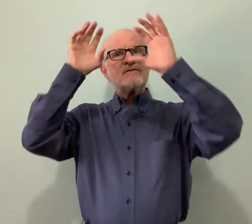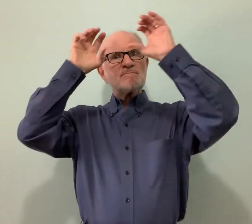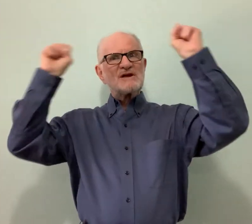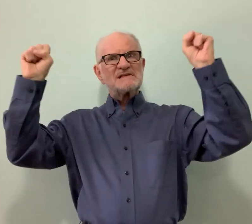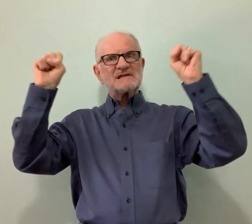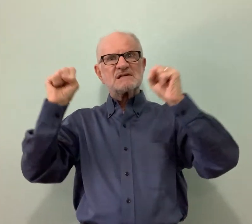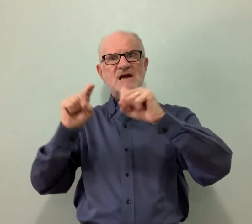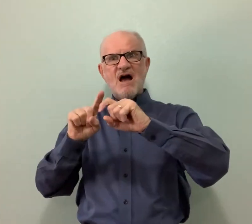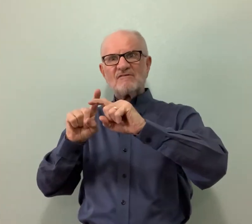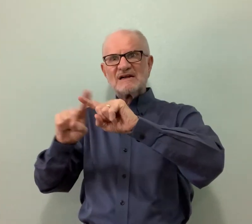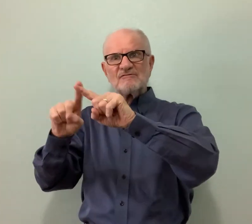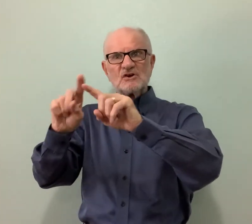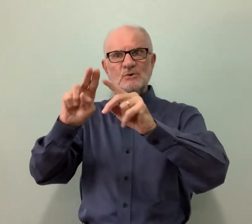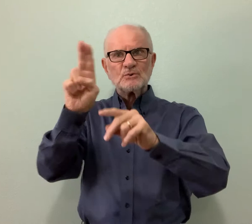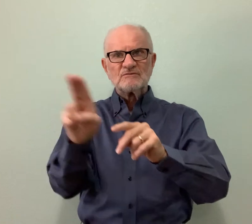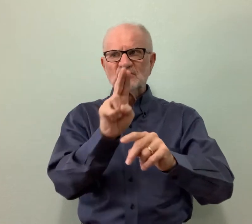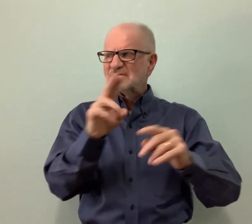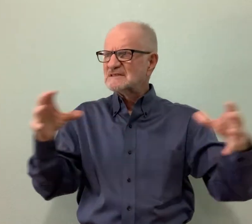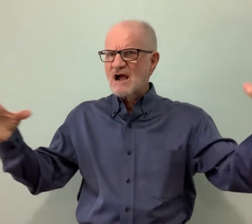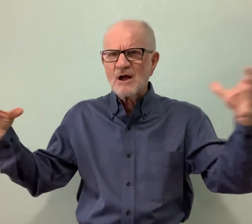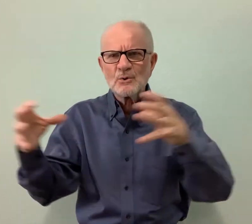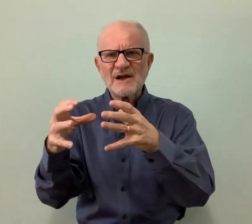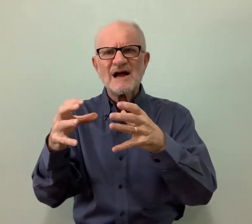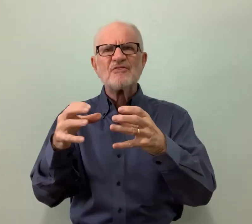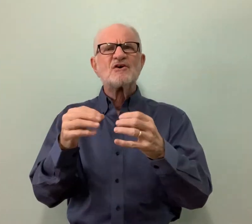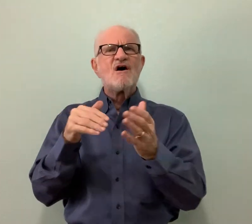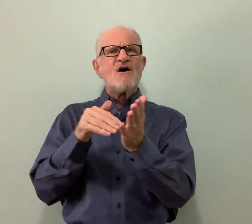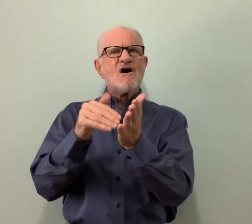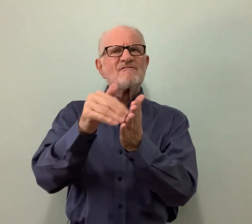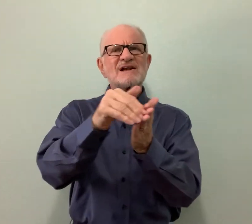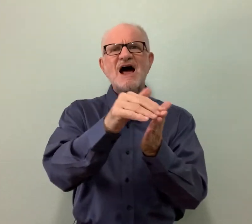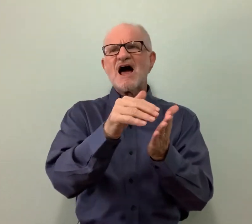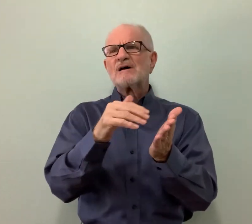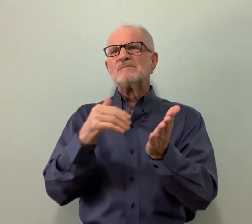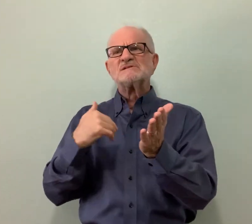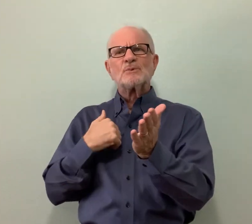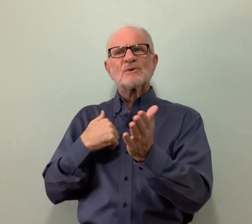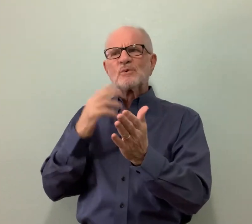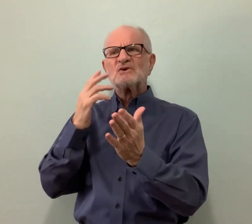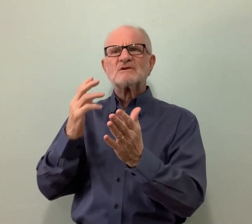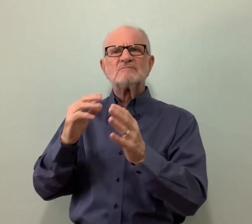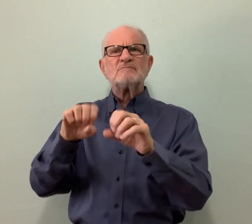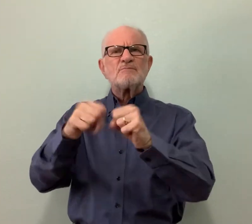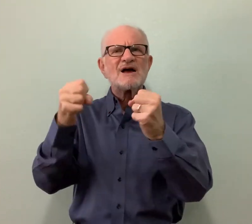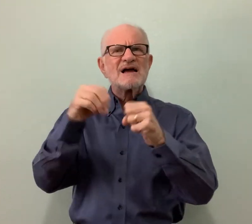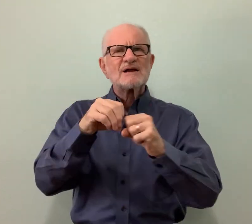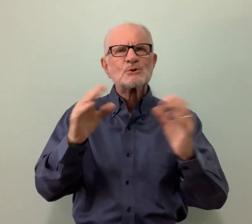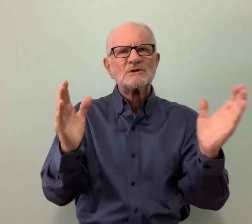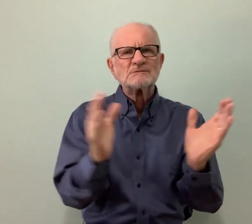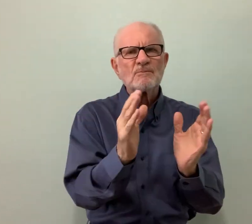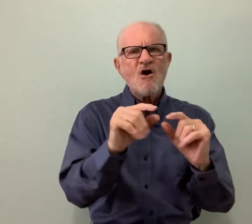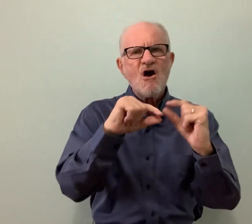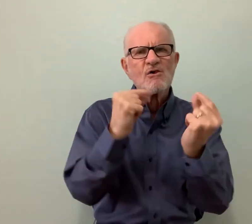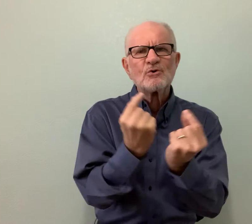Presidents of different universities would get together and oftentimes we'd break into small groups